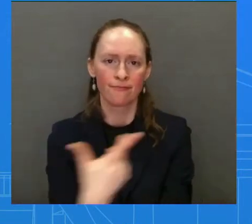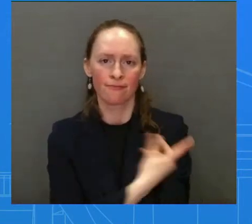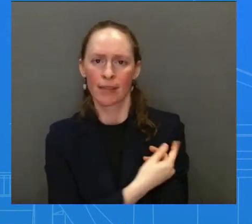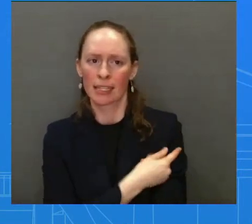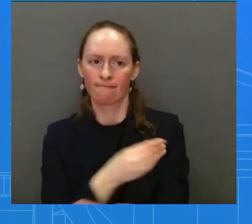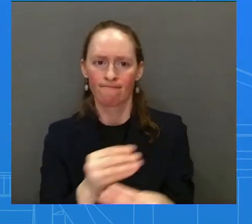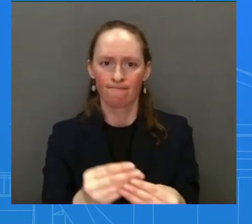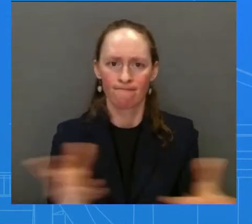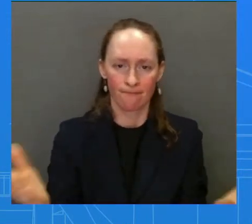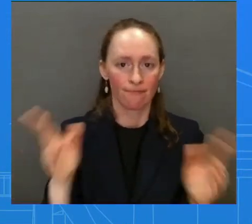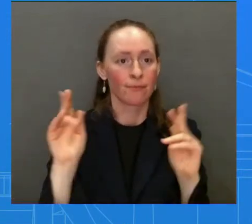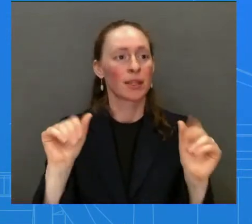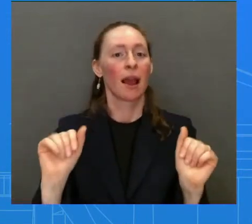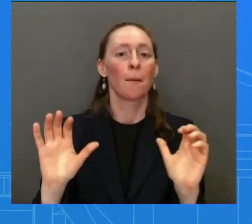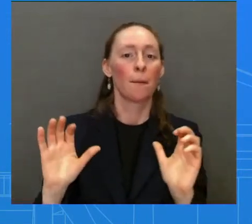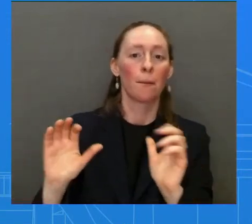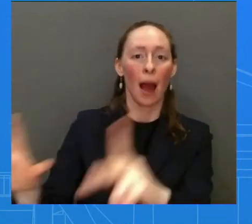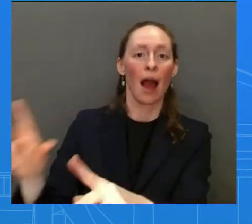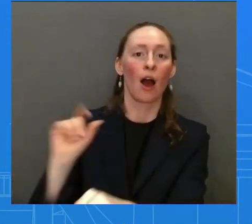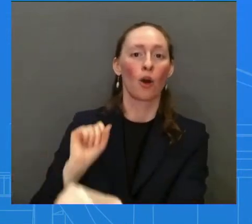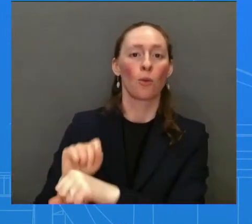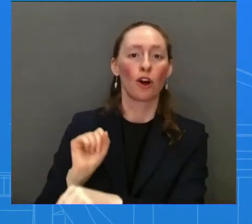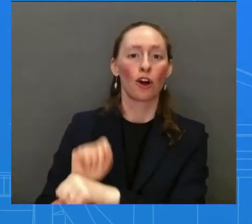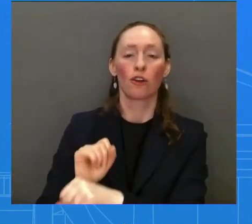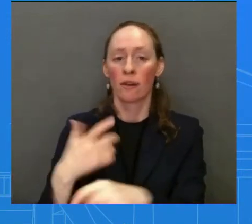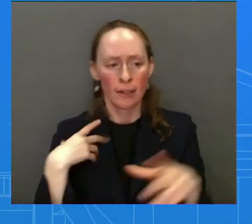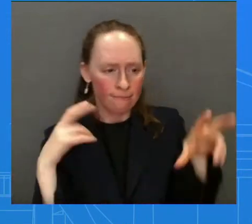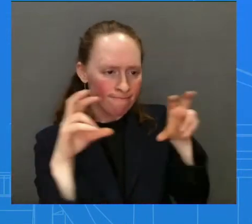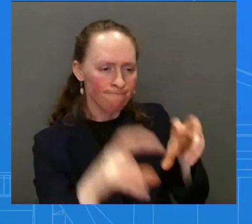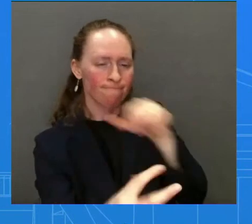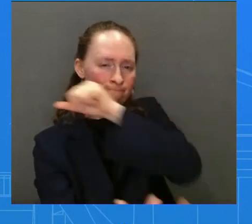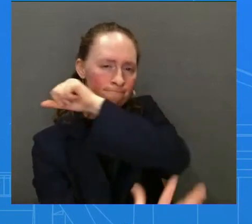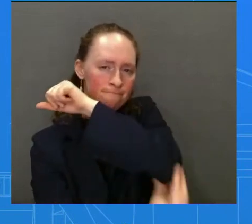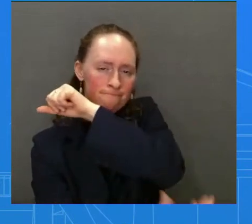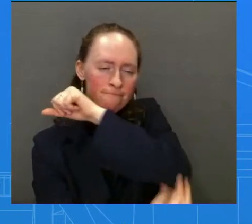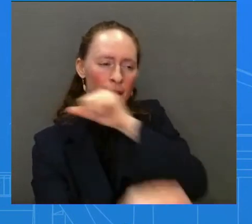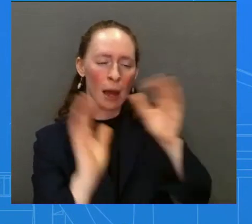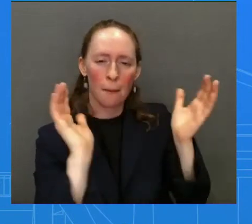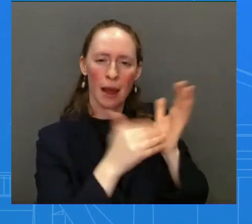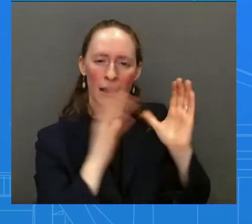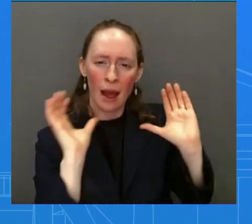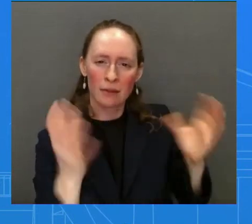we have seen this increase of people going out there trying to start small businesses.